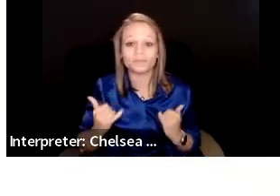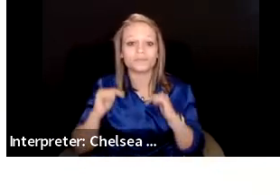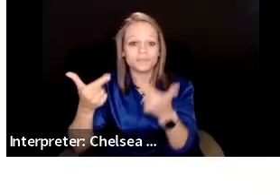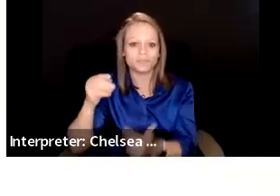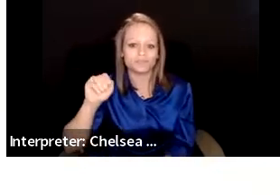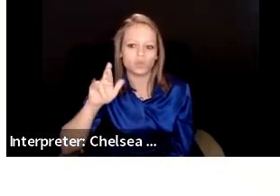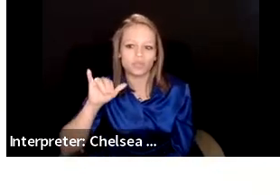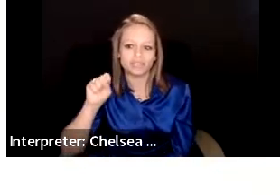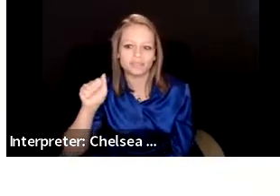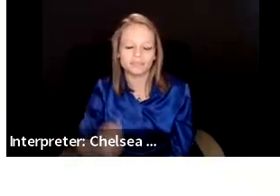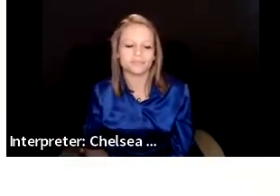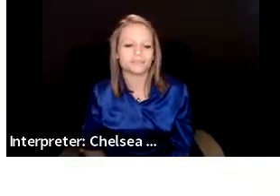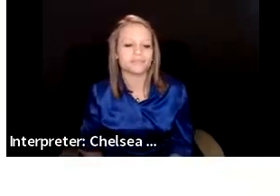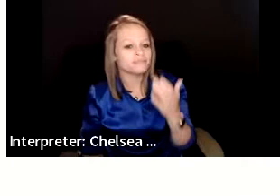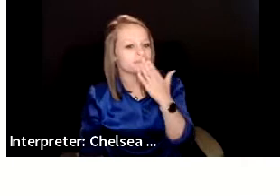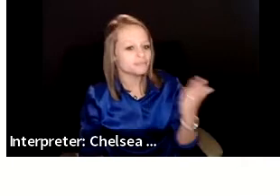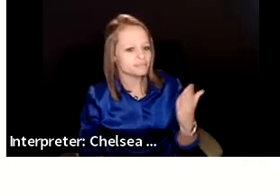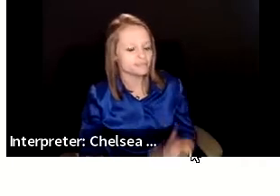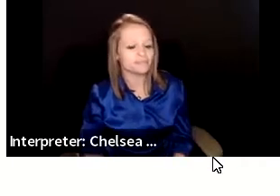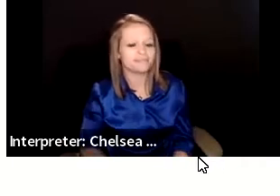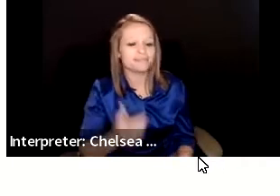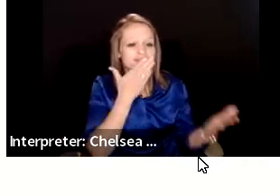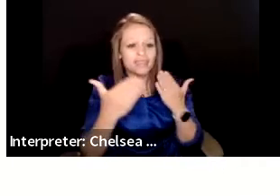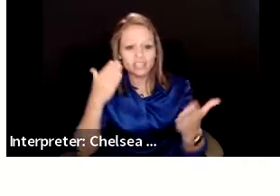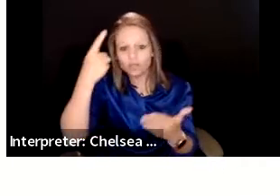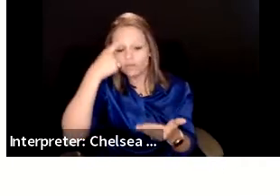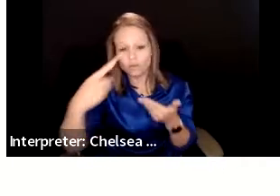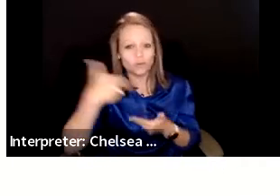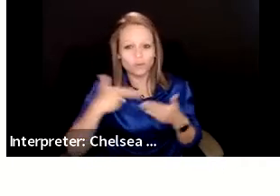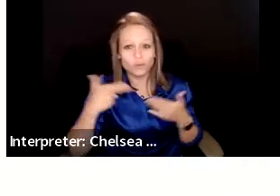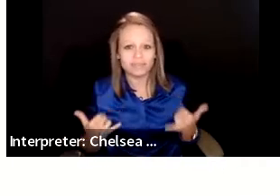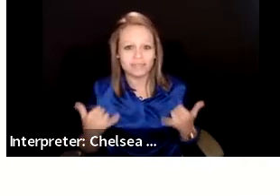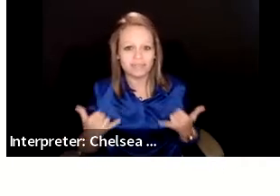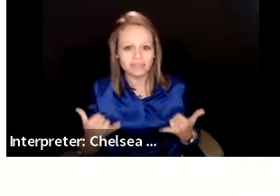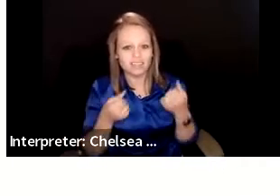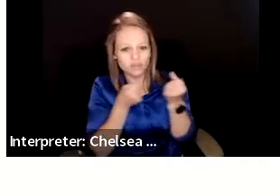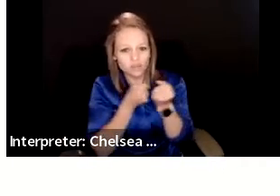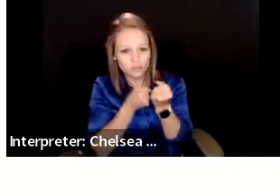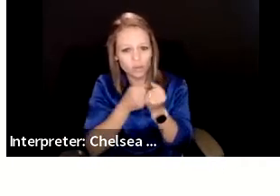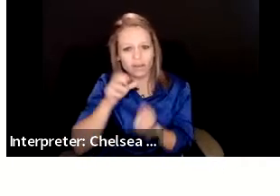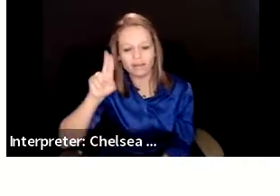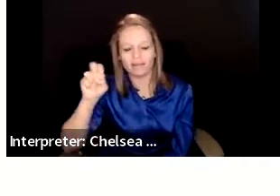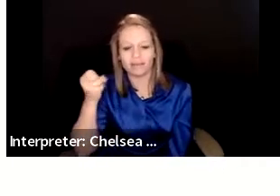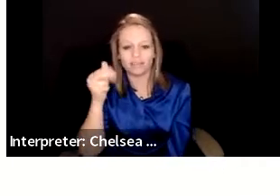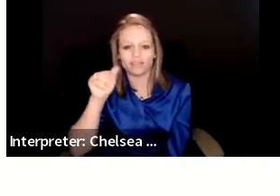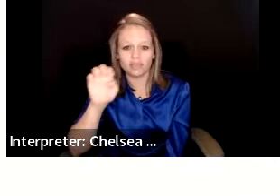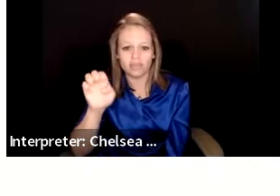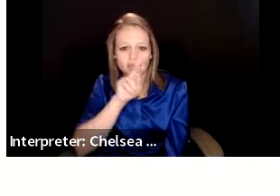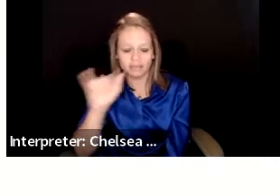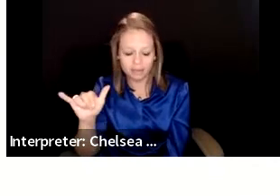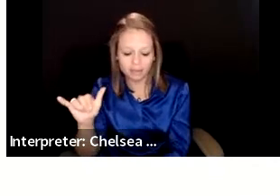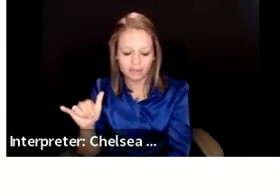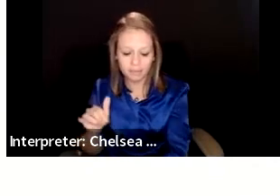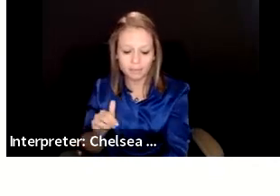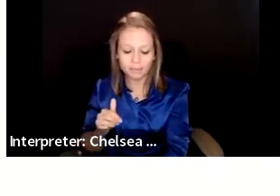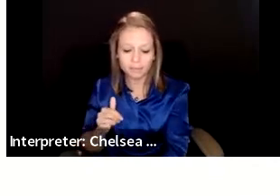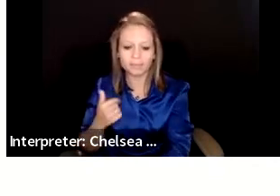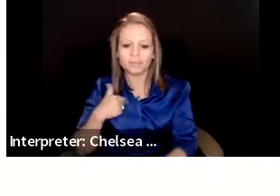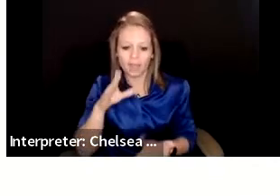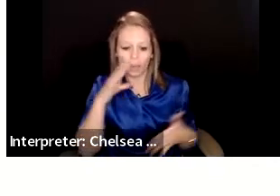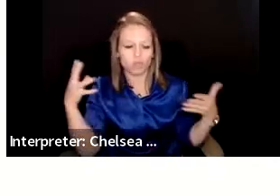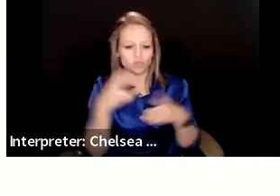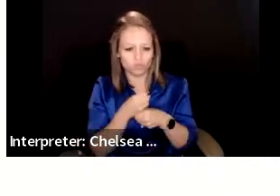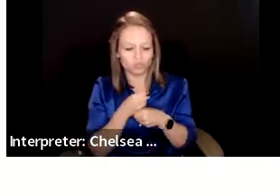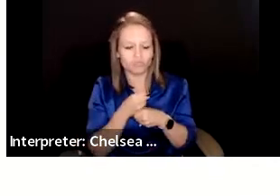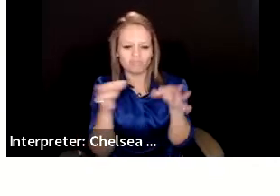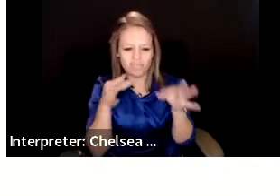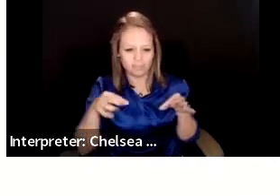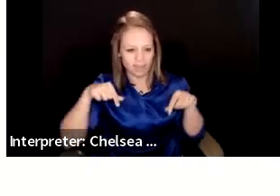Thanks Michelle, thank you for joining us today and supporting UNSHAME Kentucky.